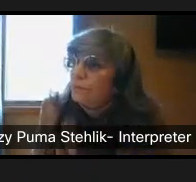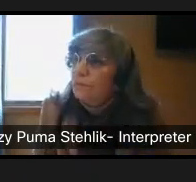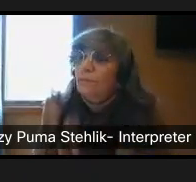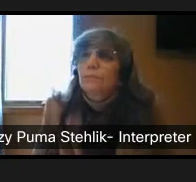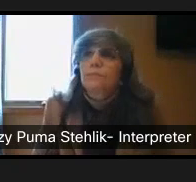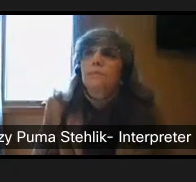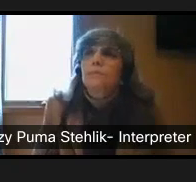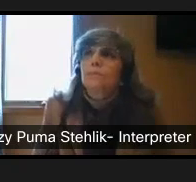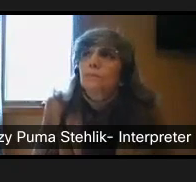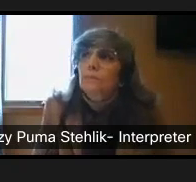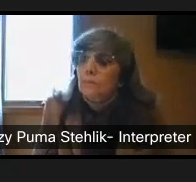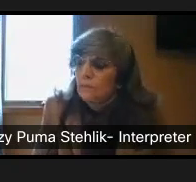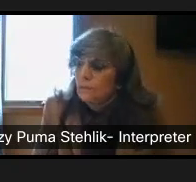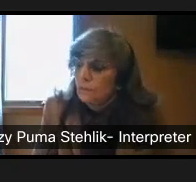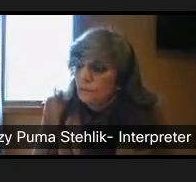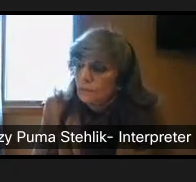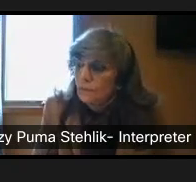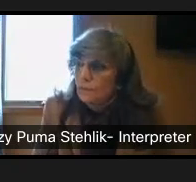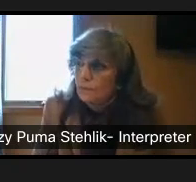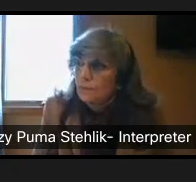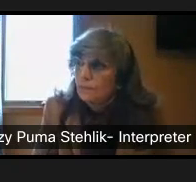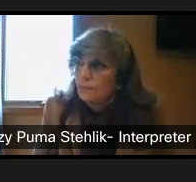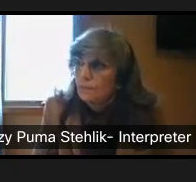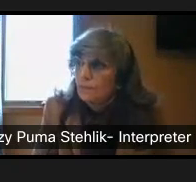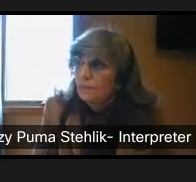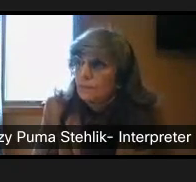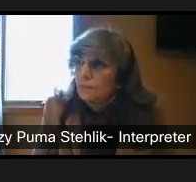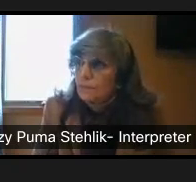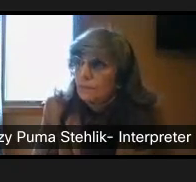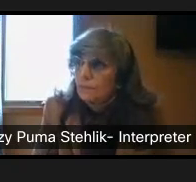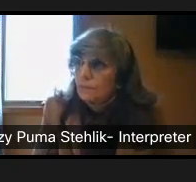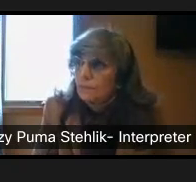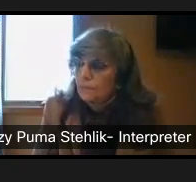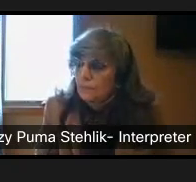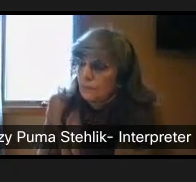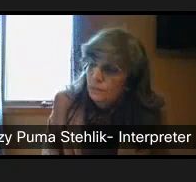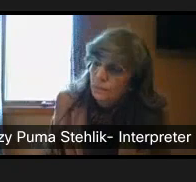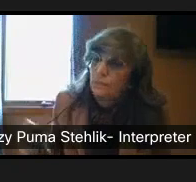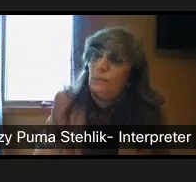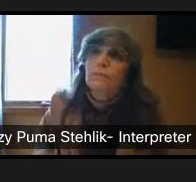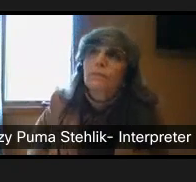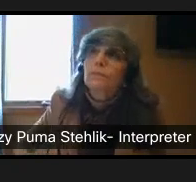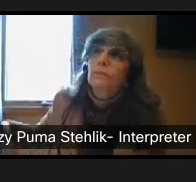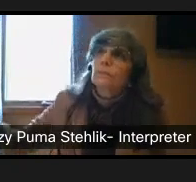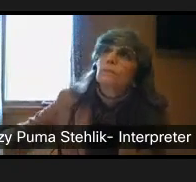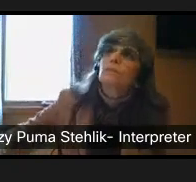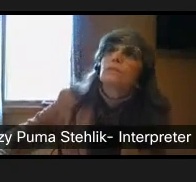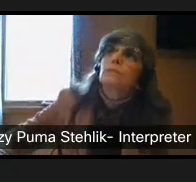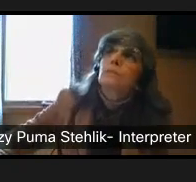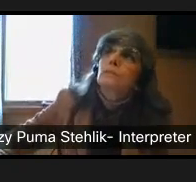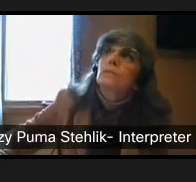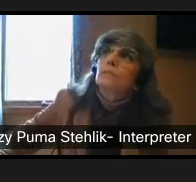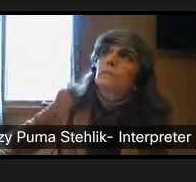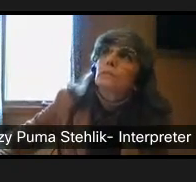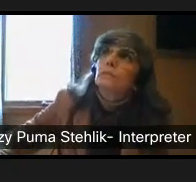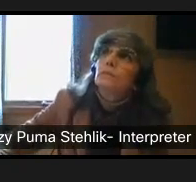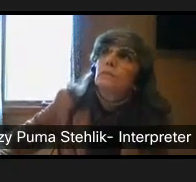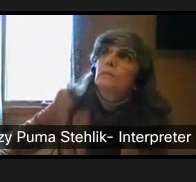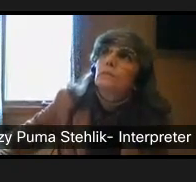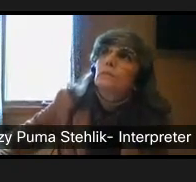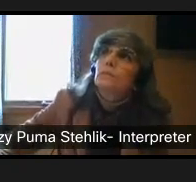Offer and to offer a temporary fix of maybe adding additional fire protection devices.